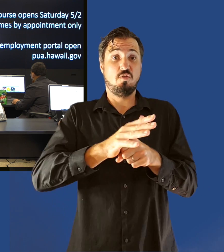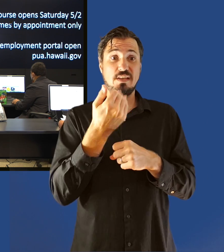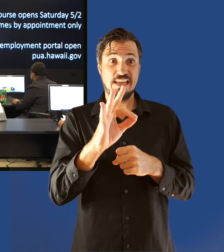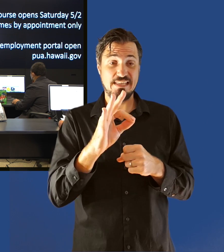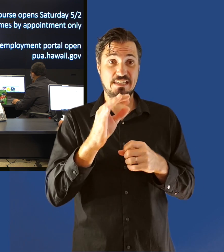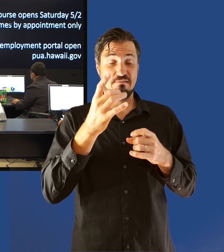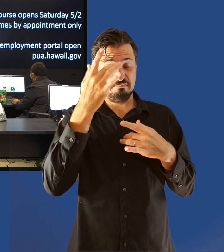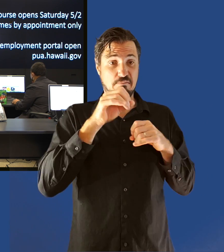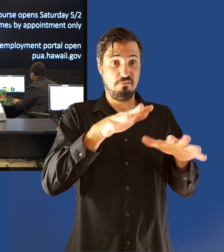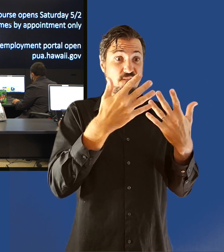whichever comes first.